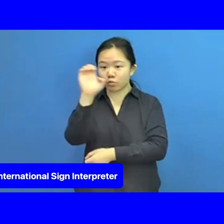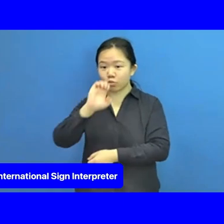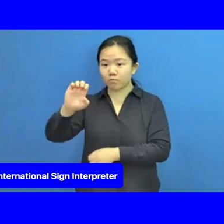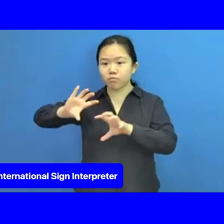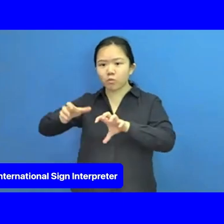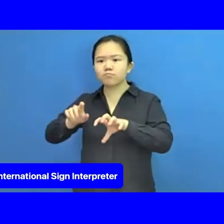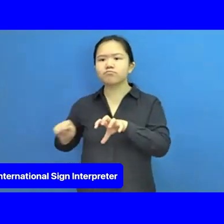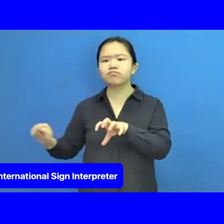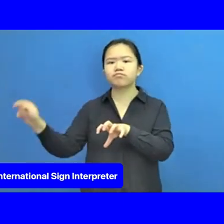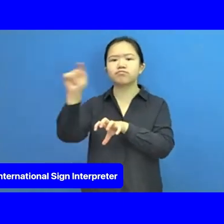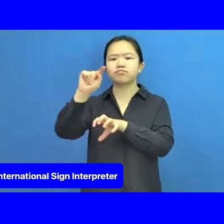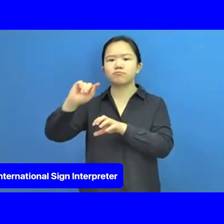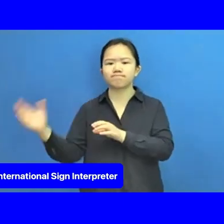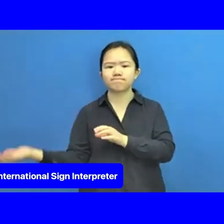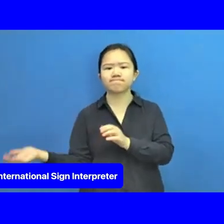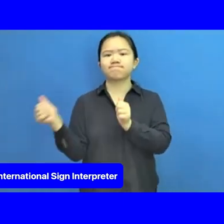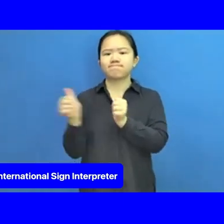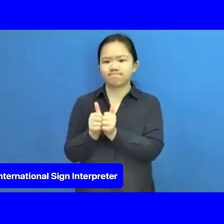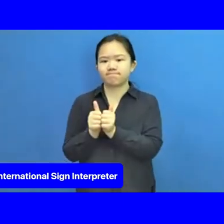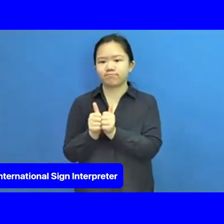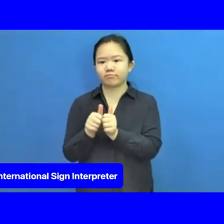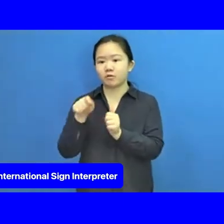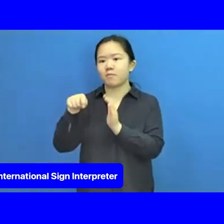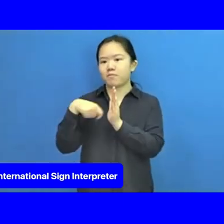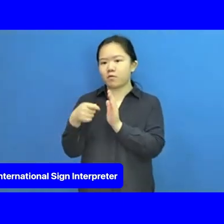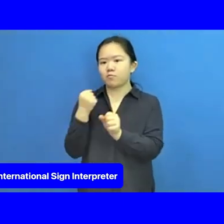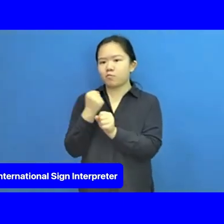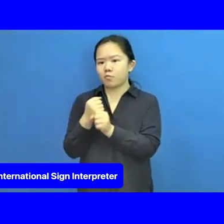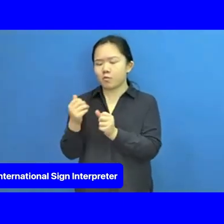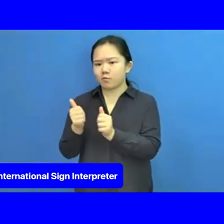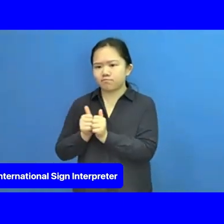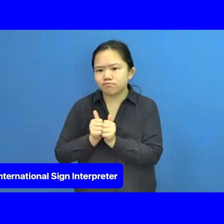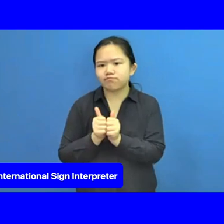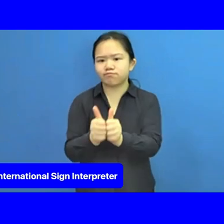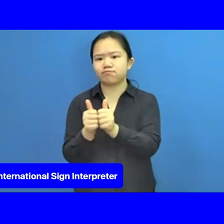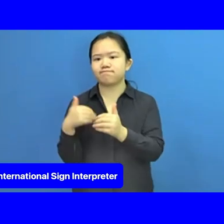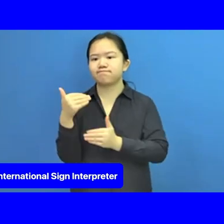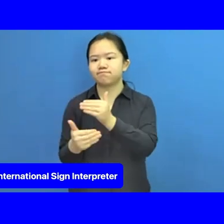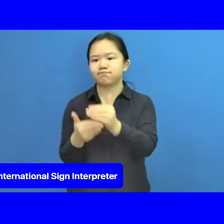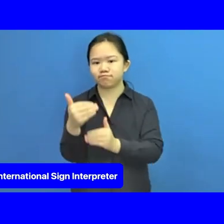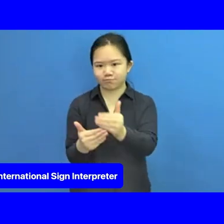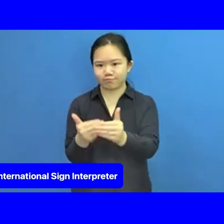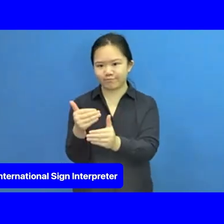A European fund supporting mobility, supporting cross-border culture cooperation